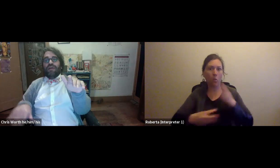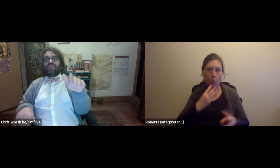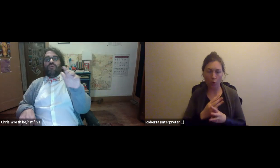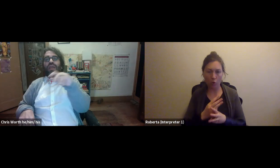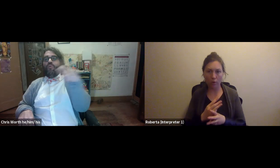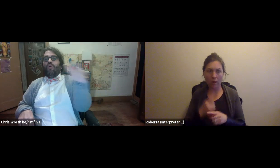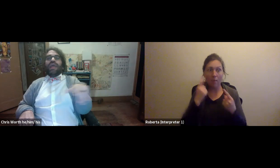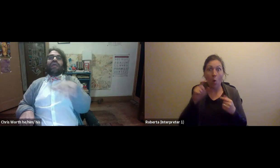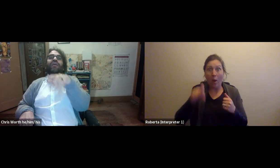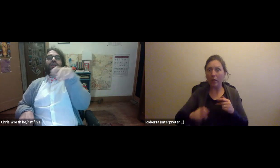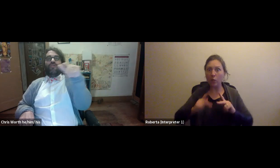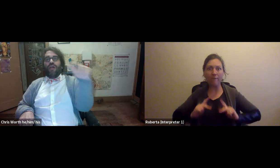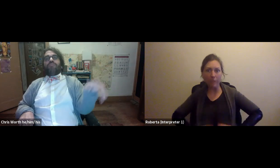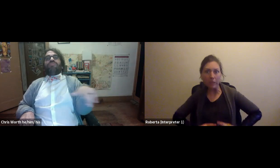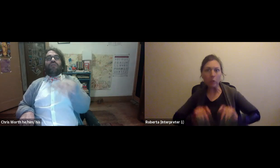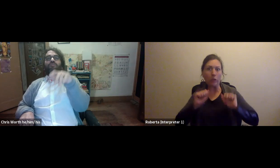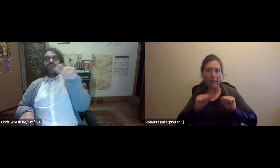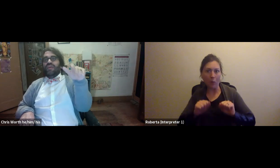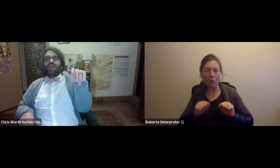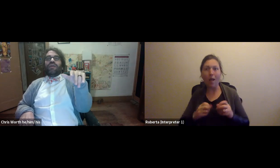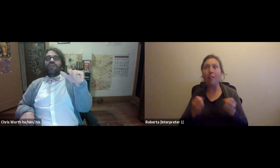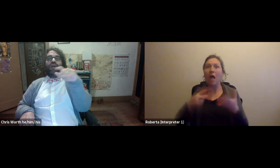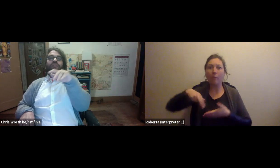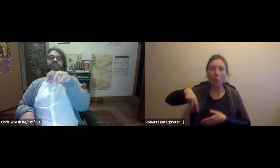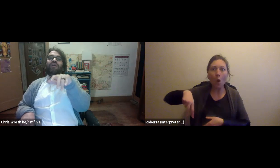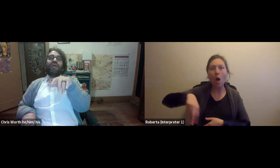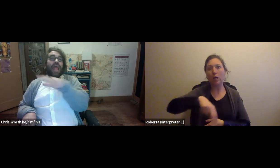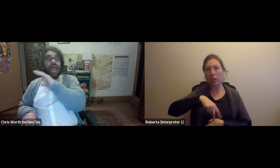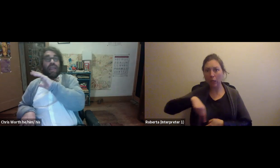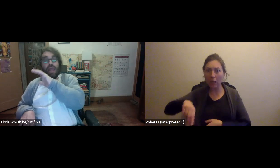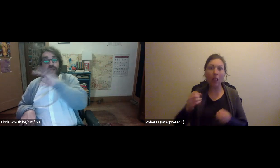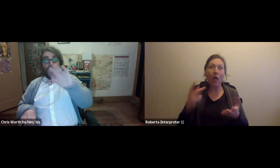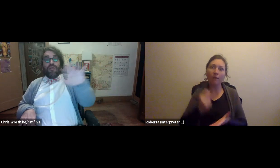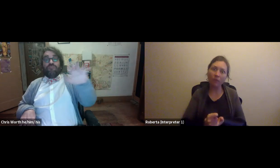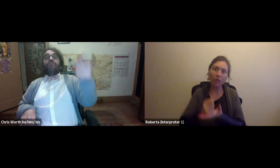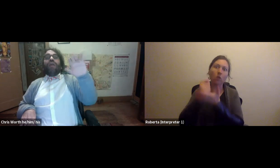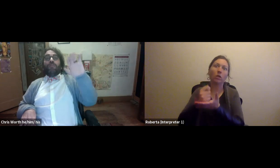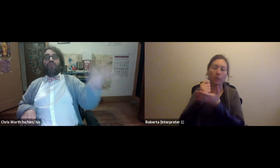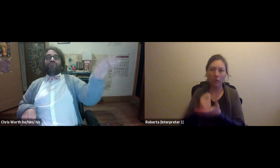So a lot of walking, a lot of therapy, and it really felt like bullsh**,